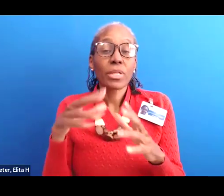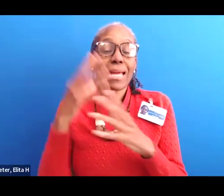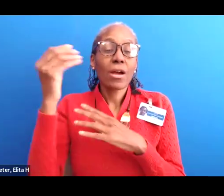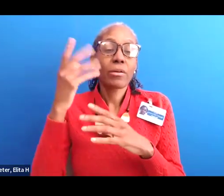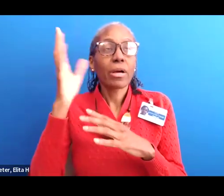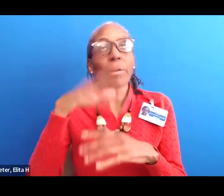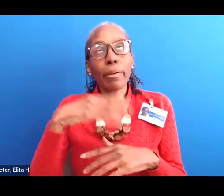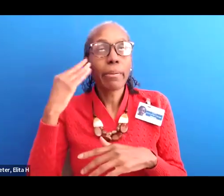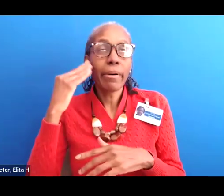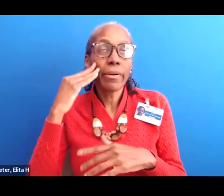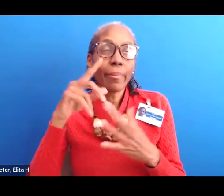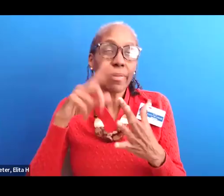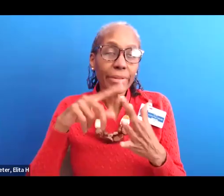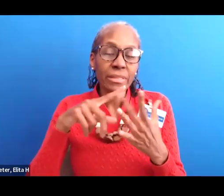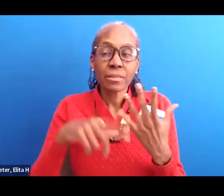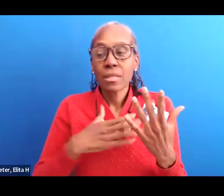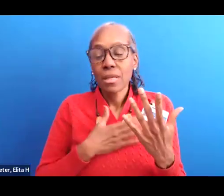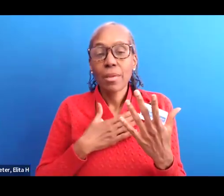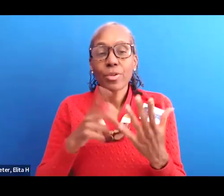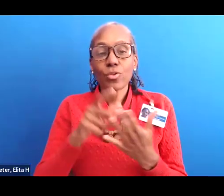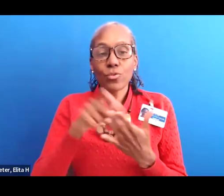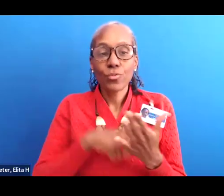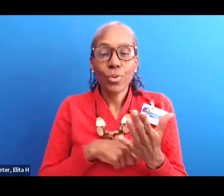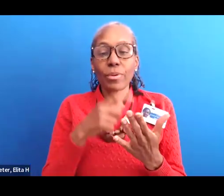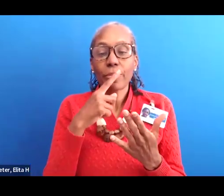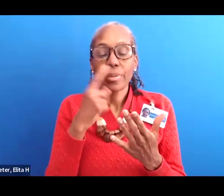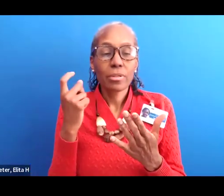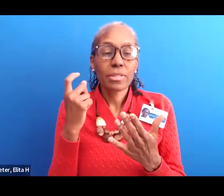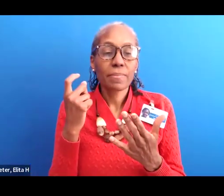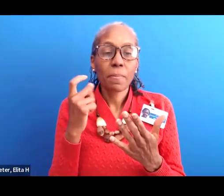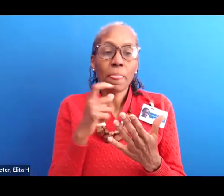“Oh yes, I know about this.” I'm so happy that you wrote that in. It wasn't really a question.